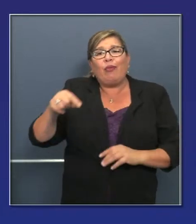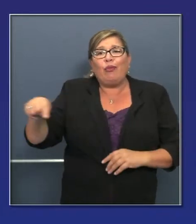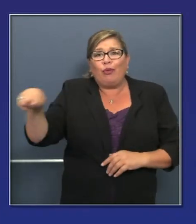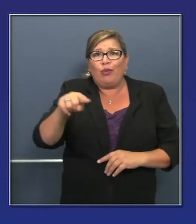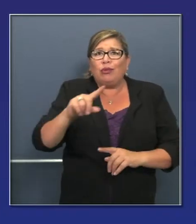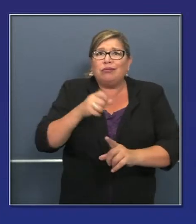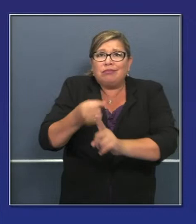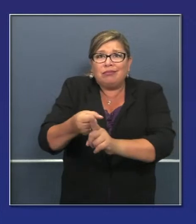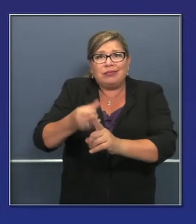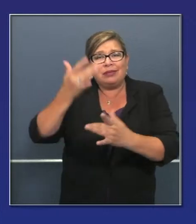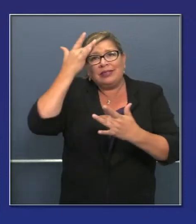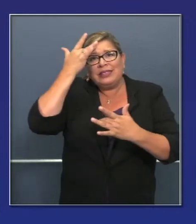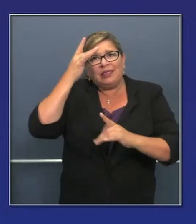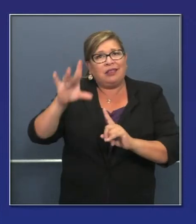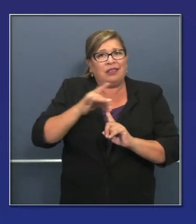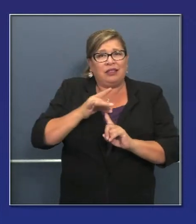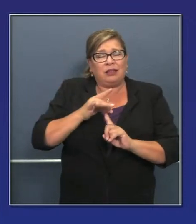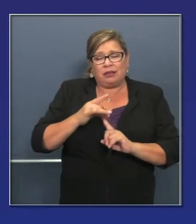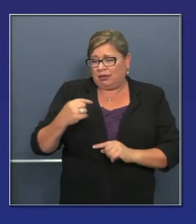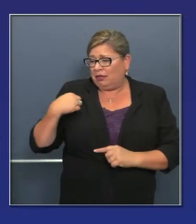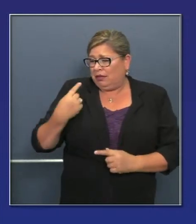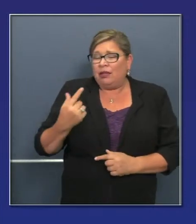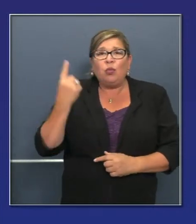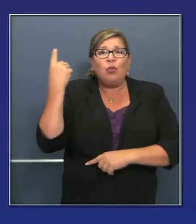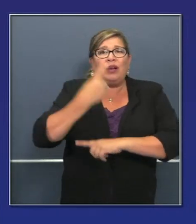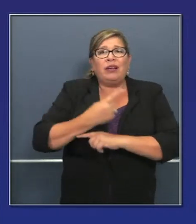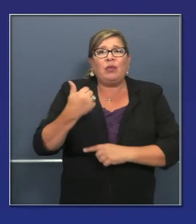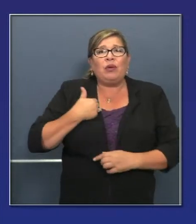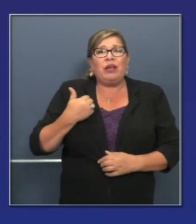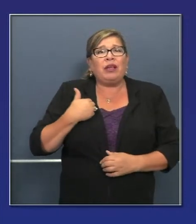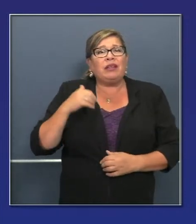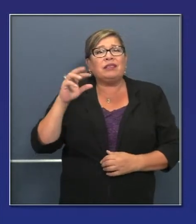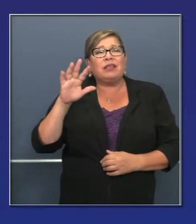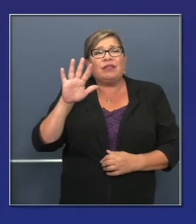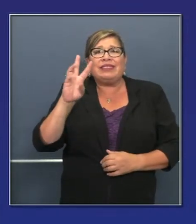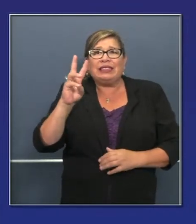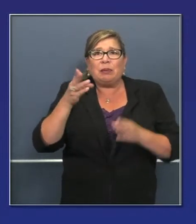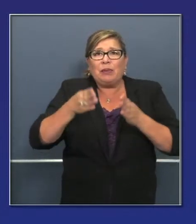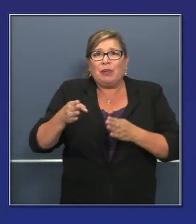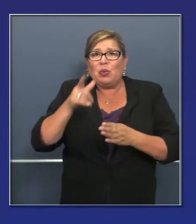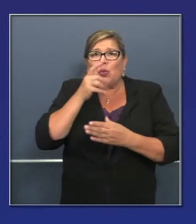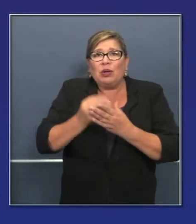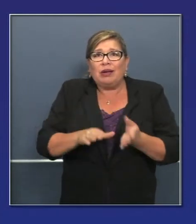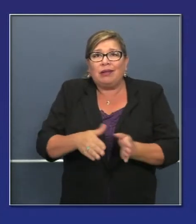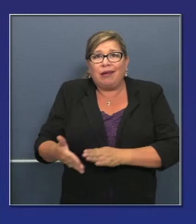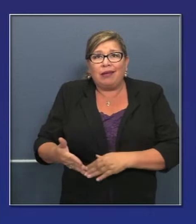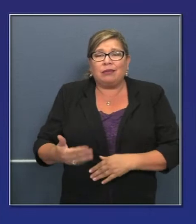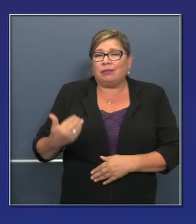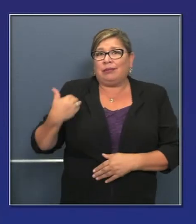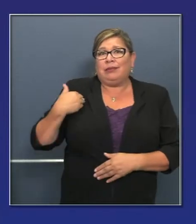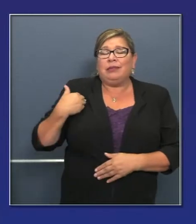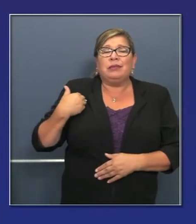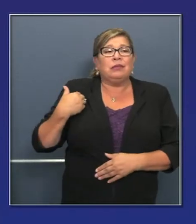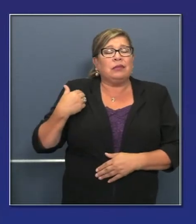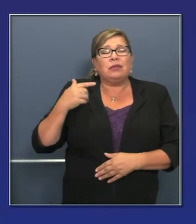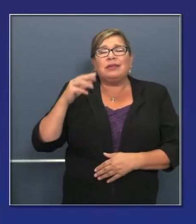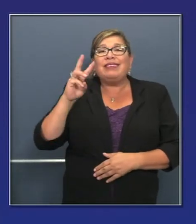in the last 24 hours 65 on Tuesday that lost their lives in the last reporting period prior